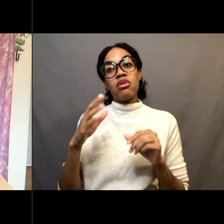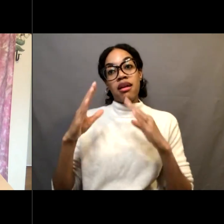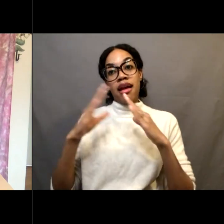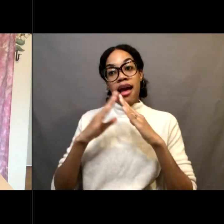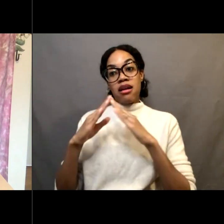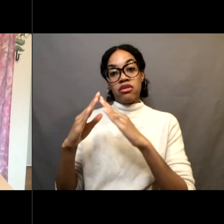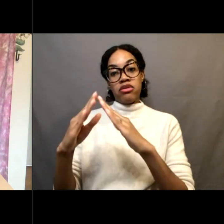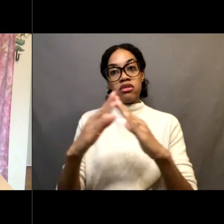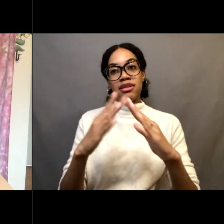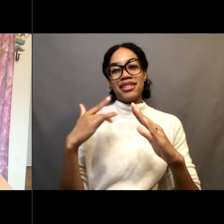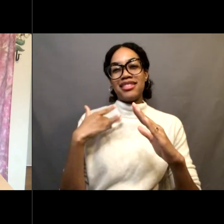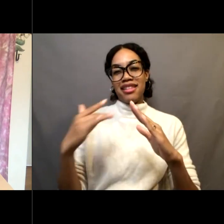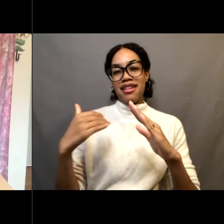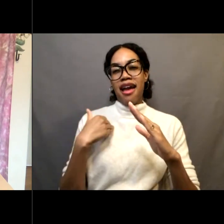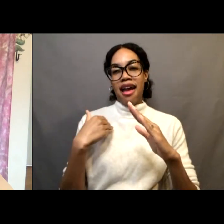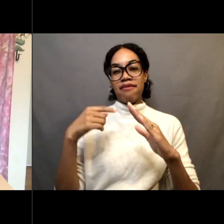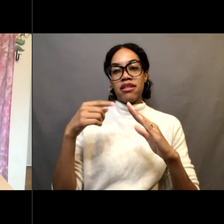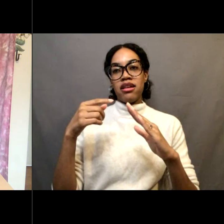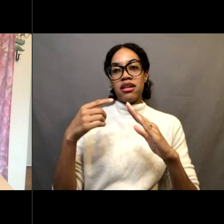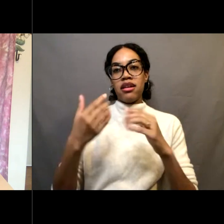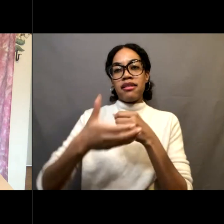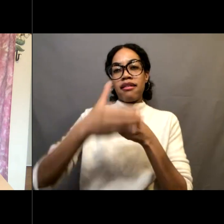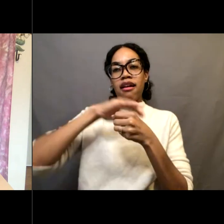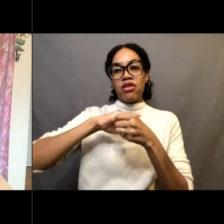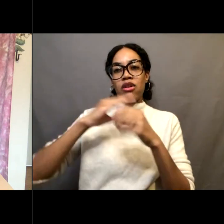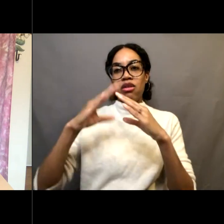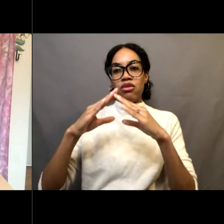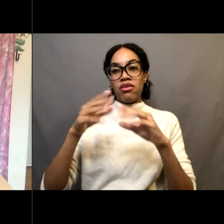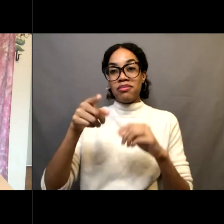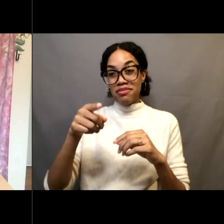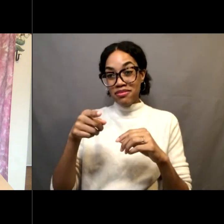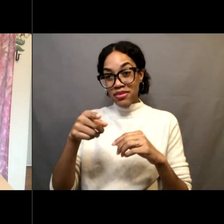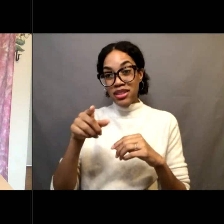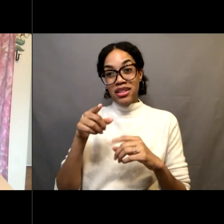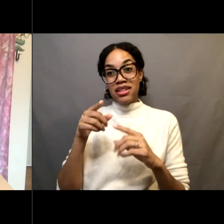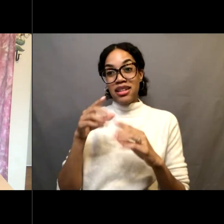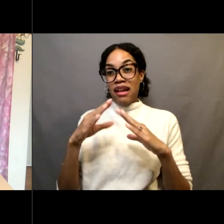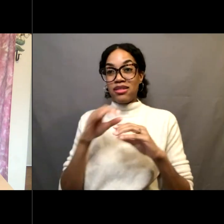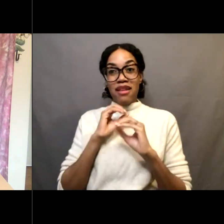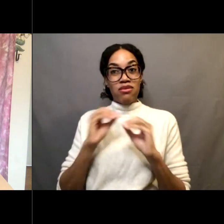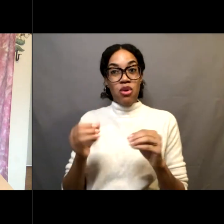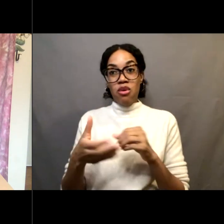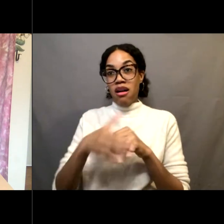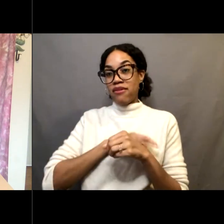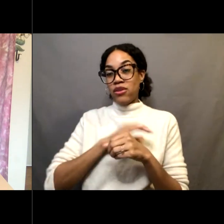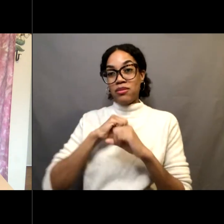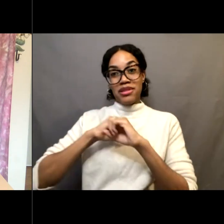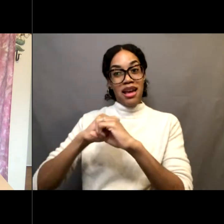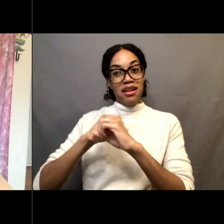on them to protect it, but not this cardboard house. So I agree that we should do something